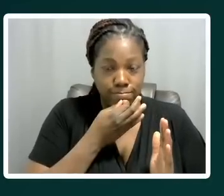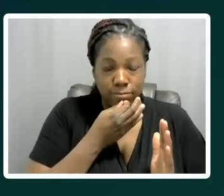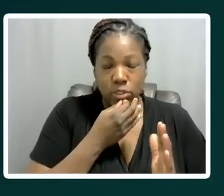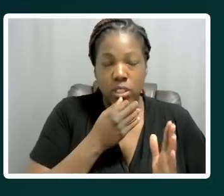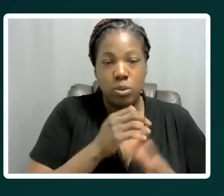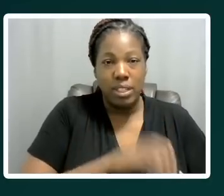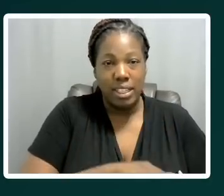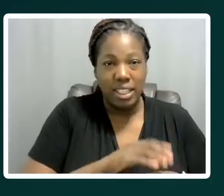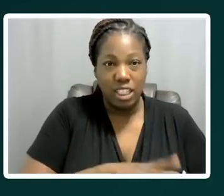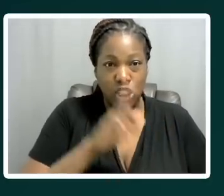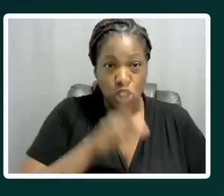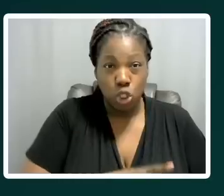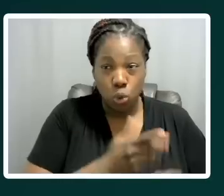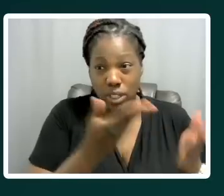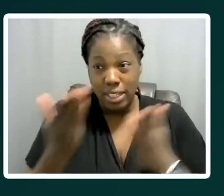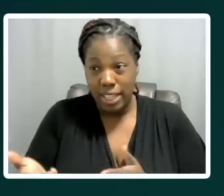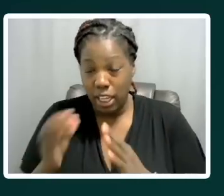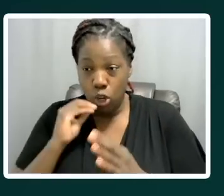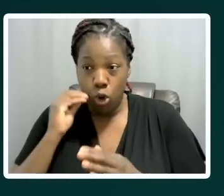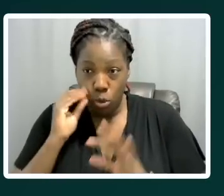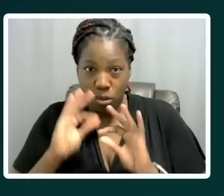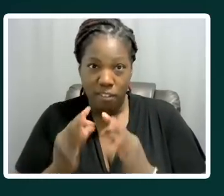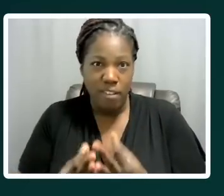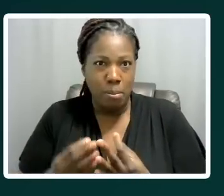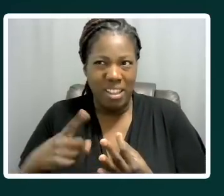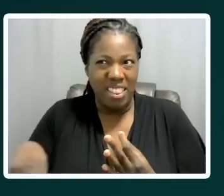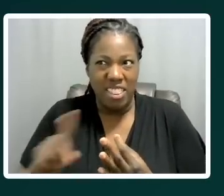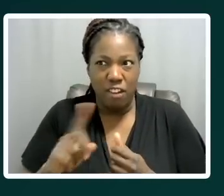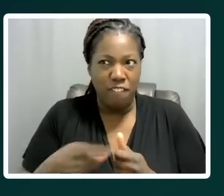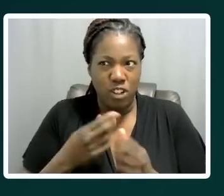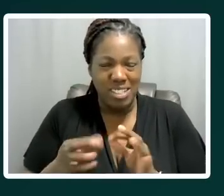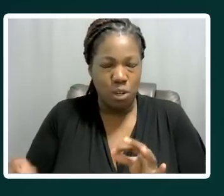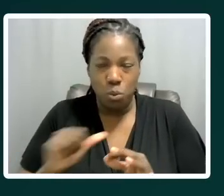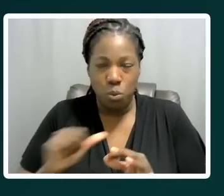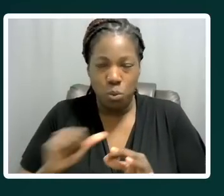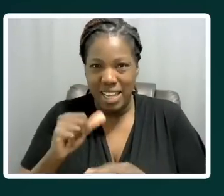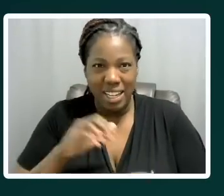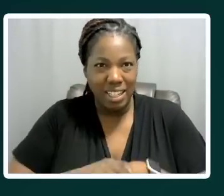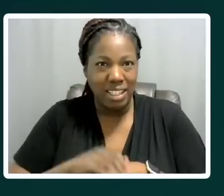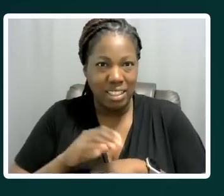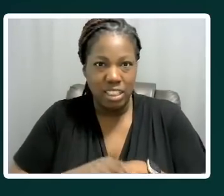to their family and English is not their primary language at home. We really want everyone to